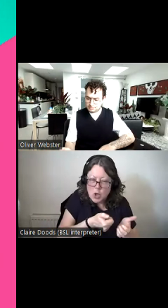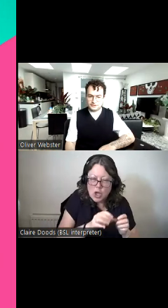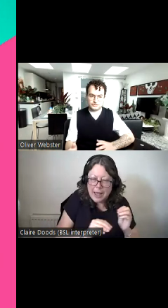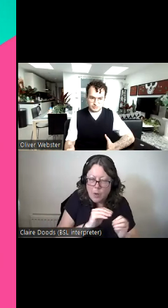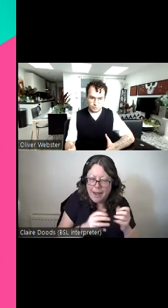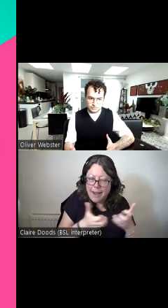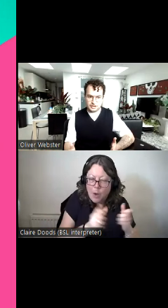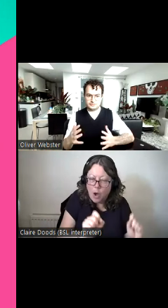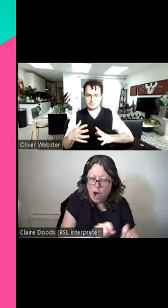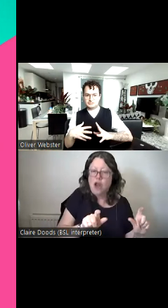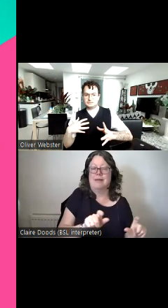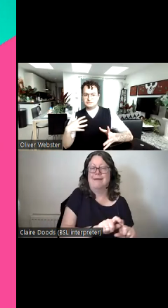but if you're someone who's